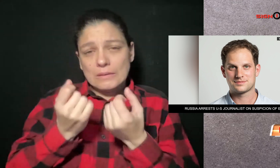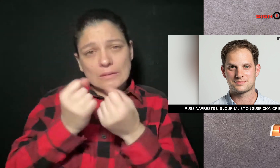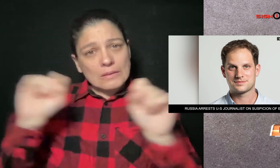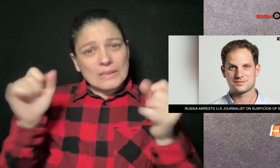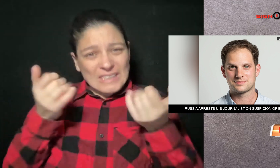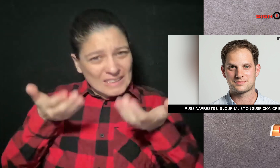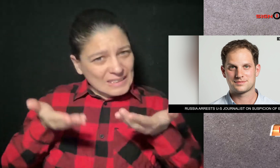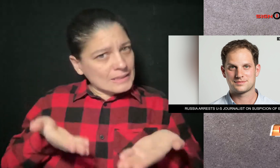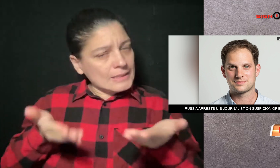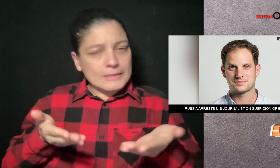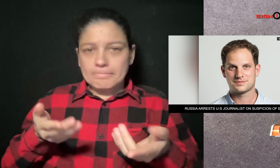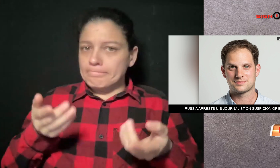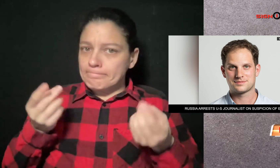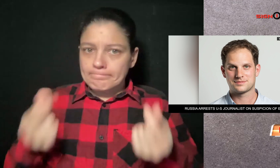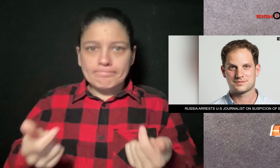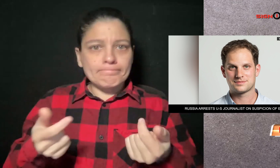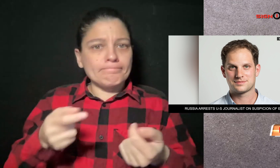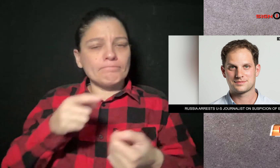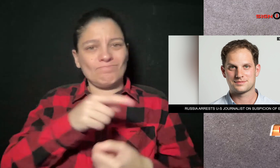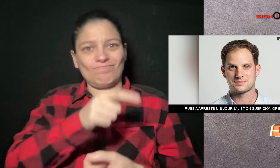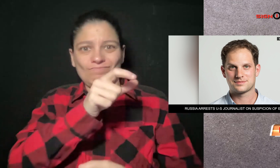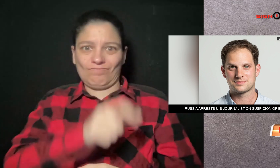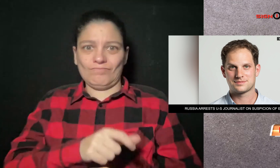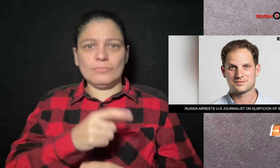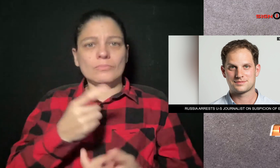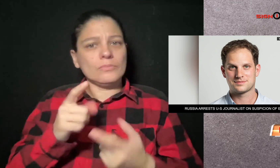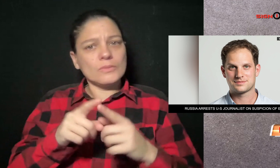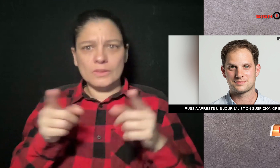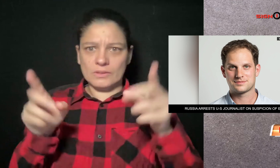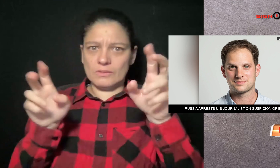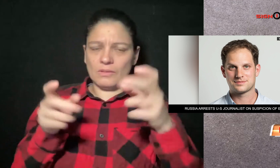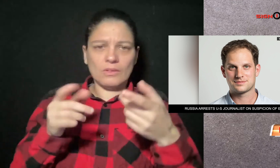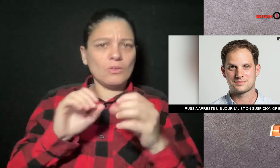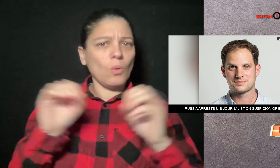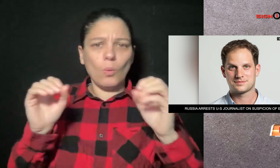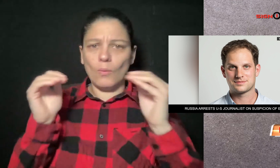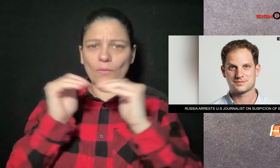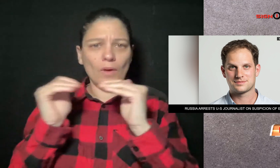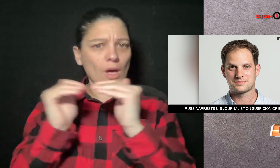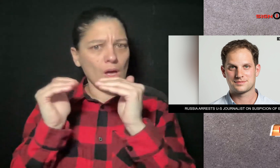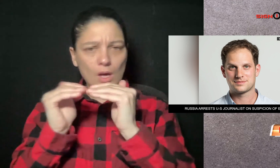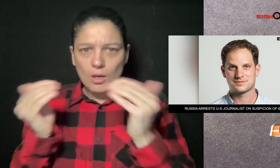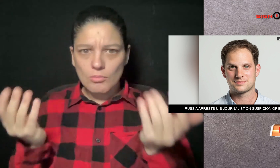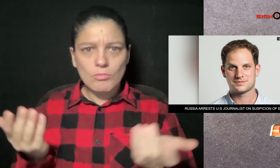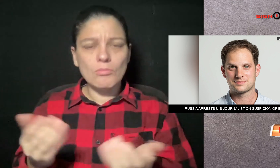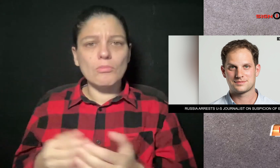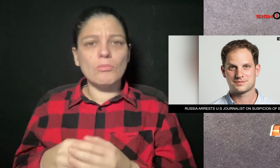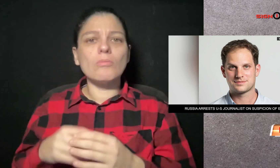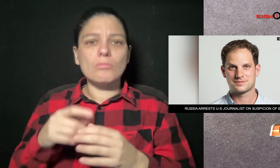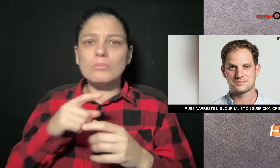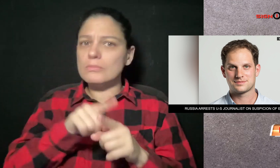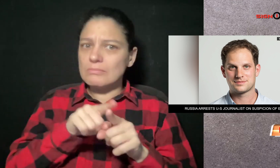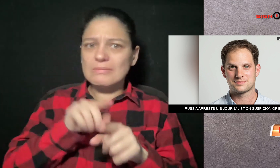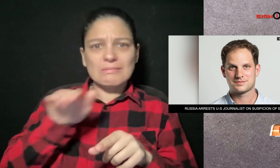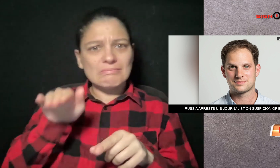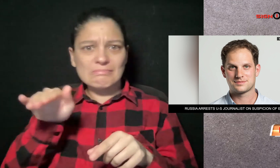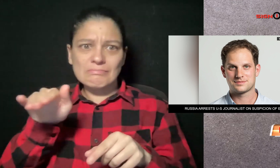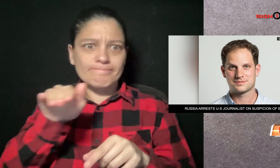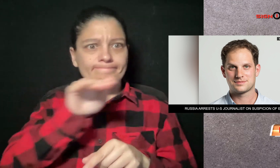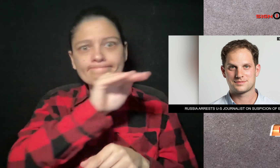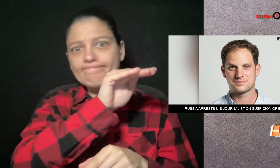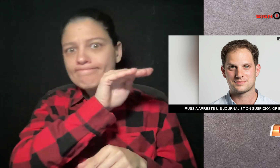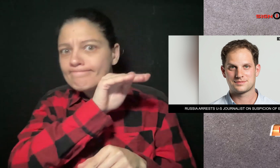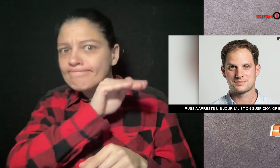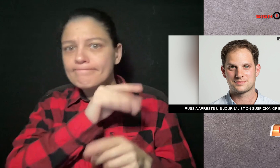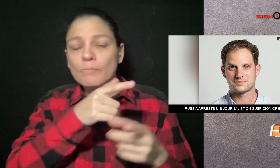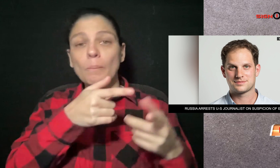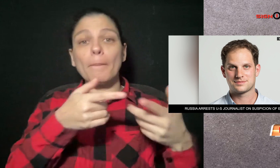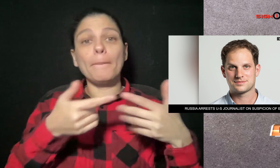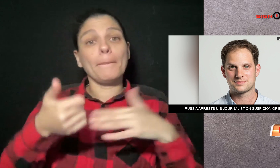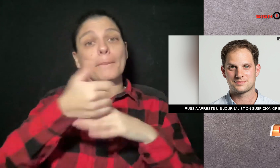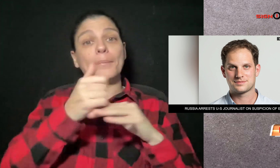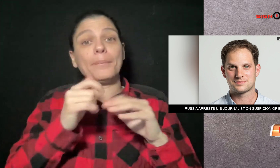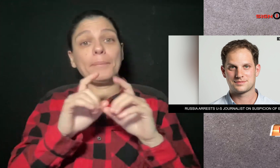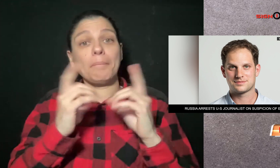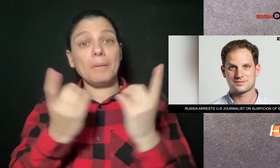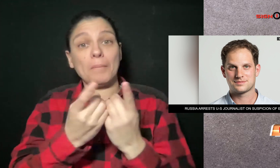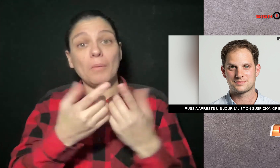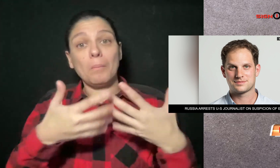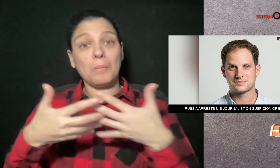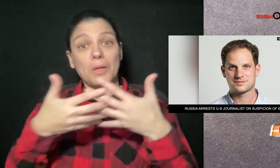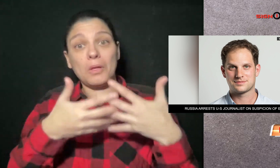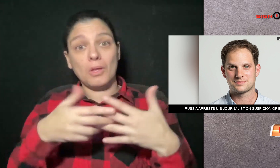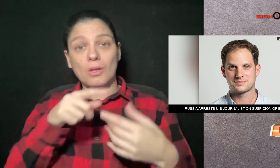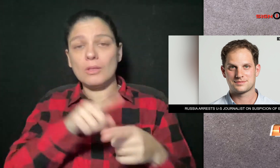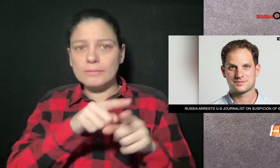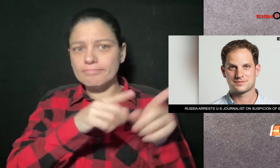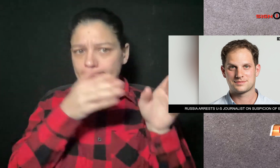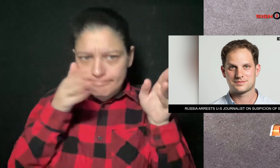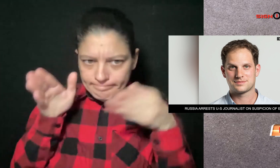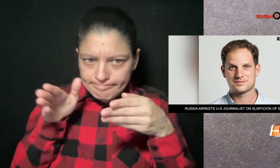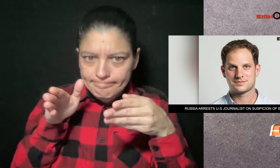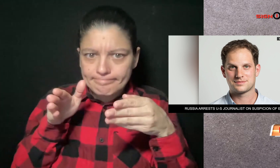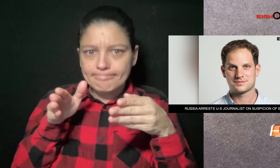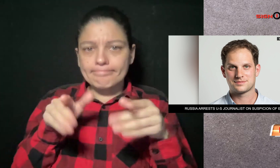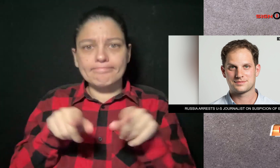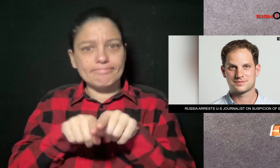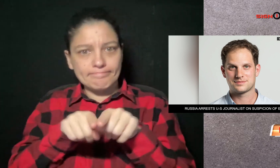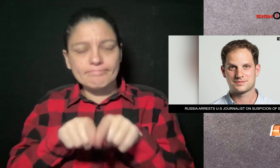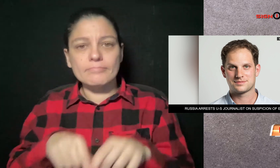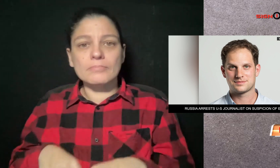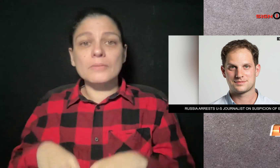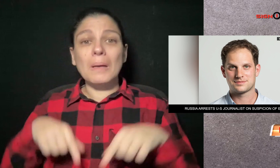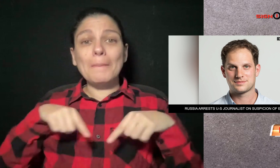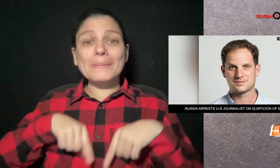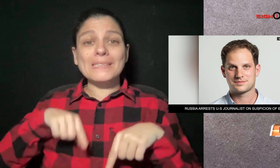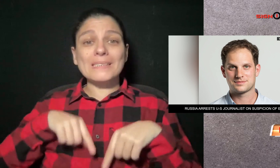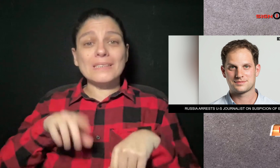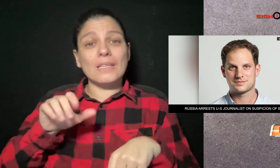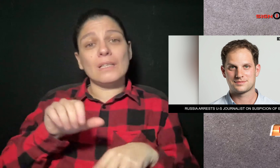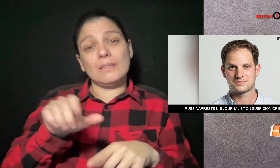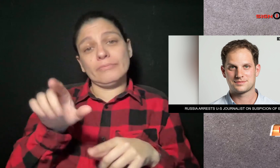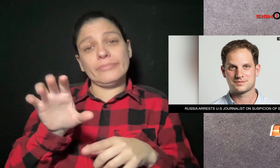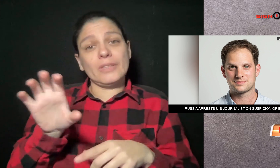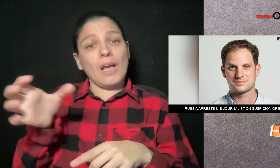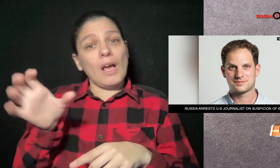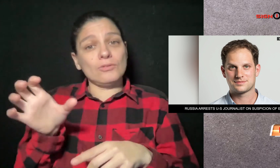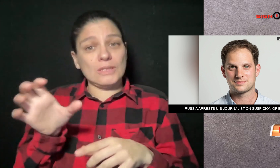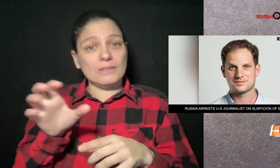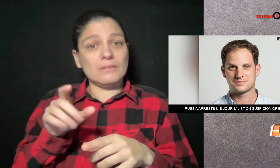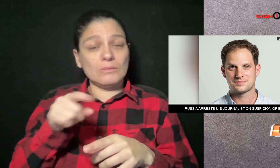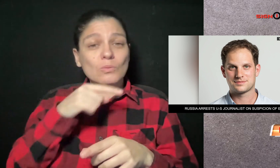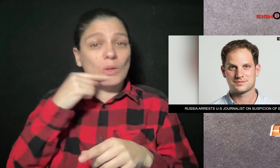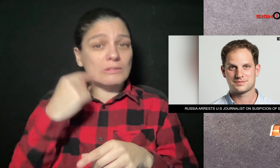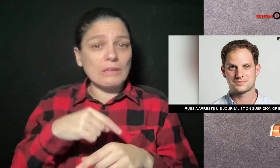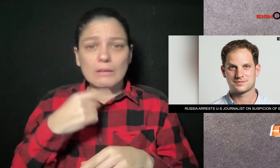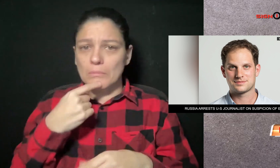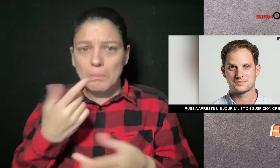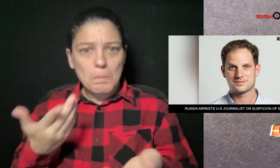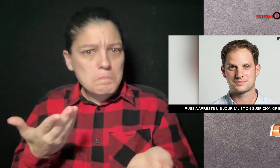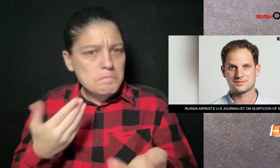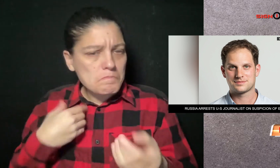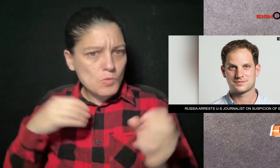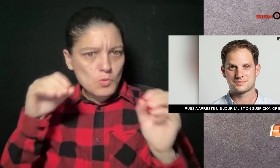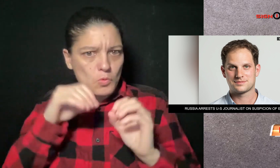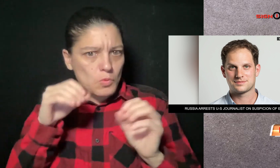his detention unjust they are also urging the US State Department to take action